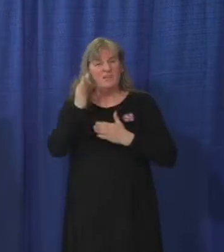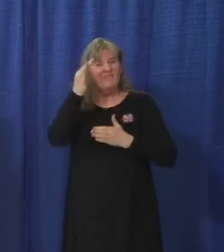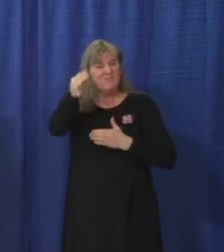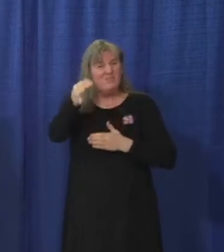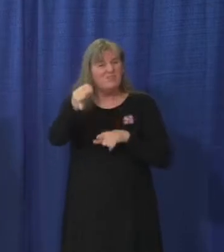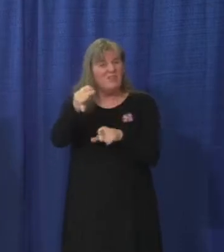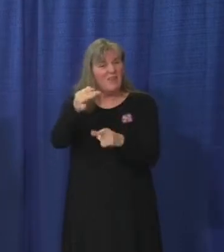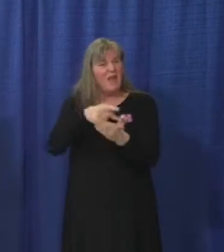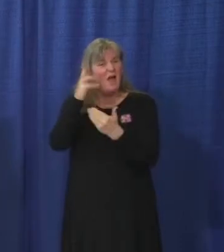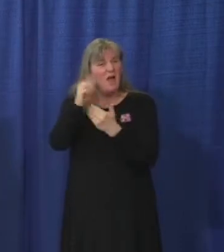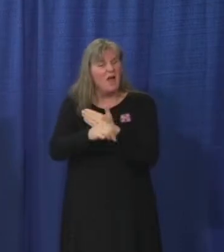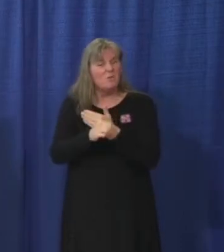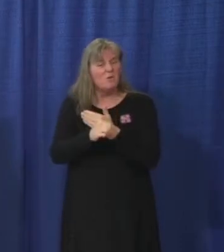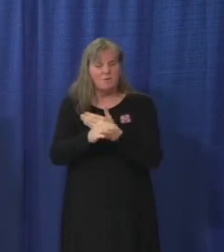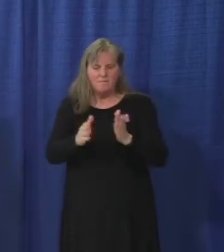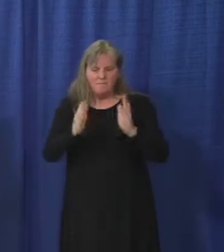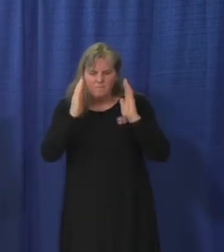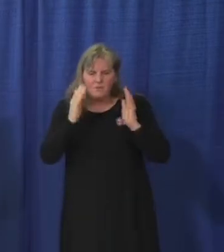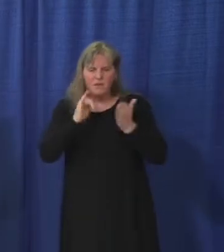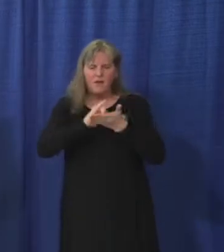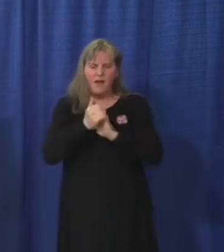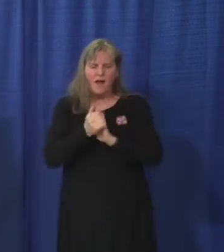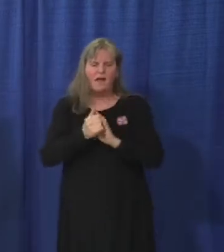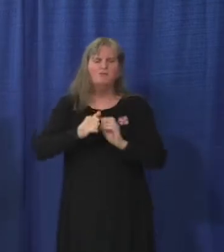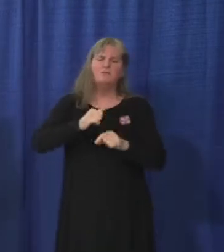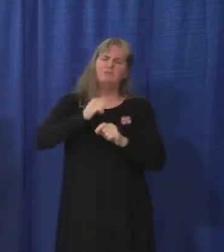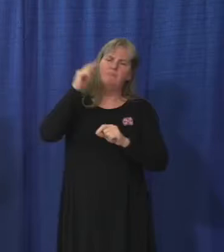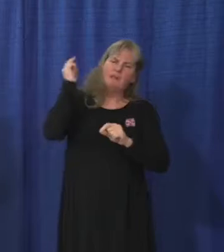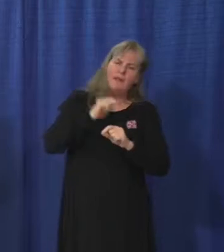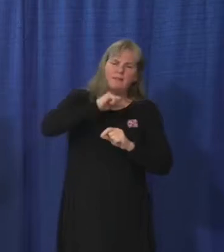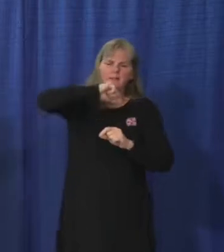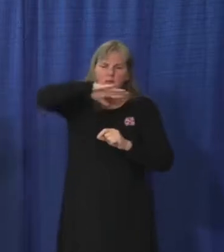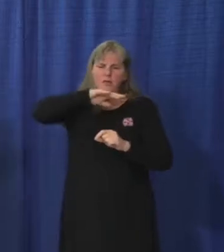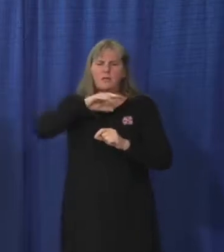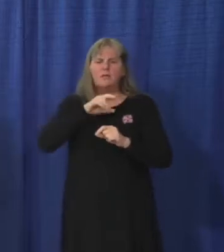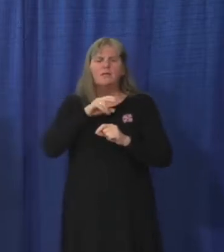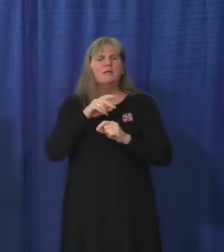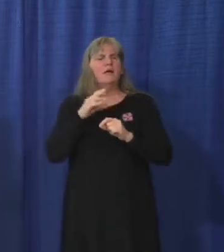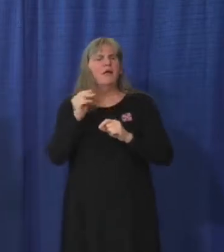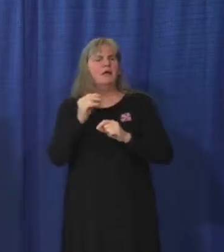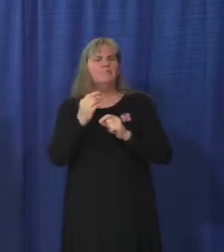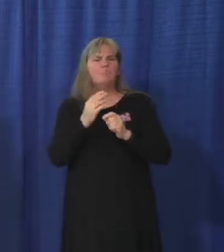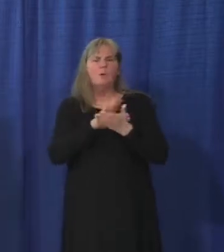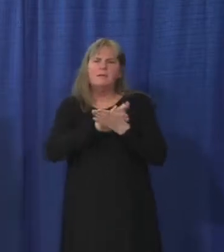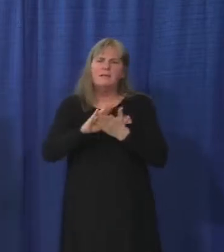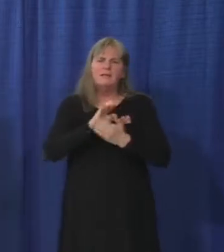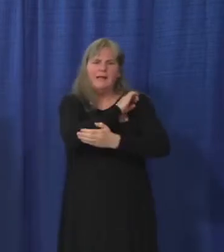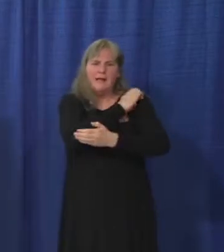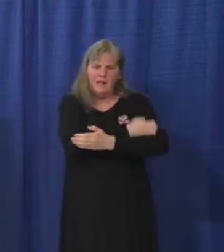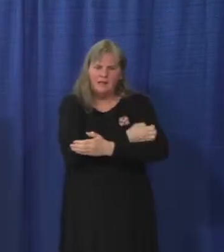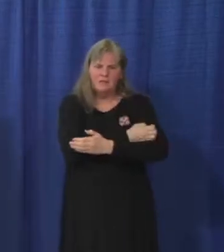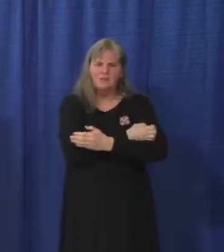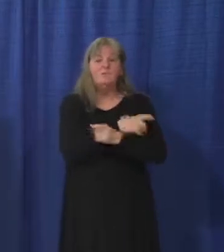economic benefits which include employment opportunities and spurring investment in local economies.